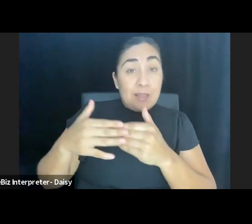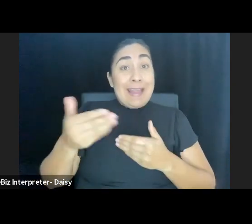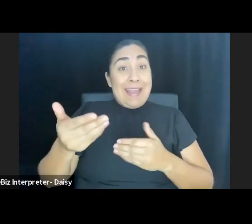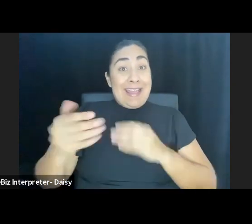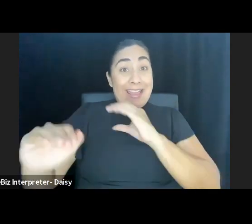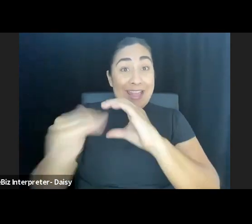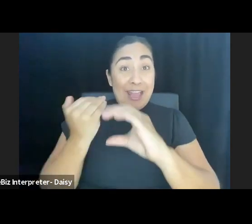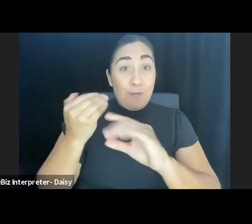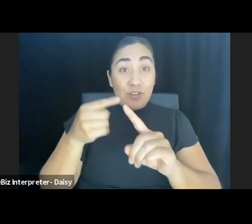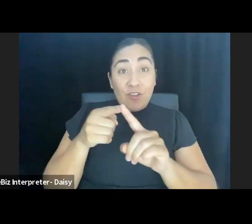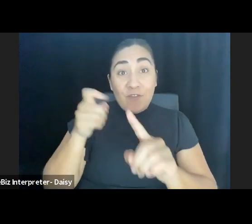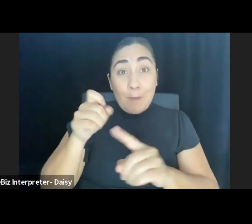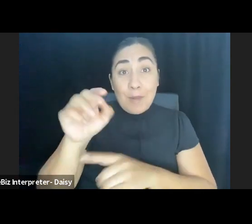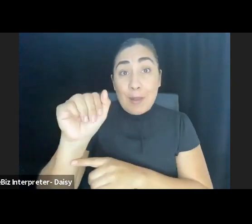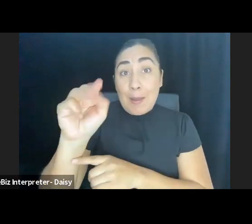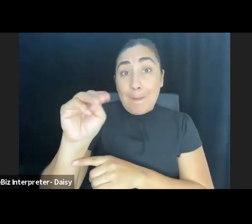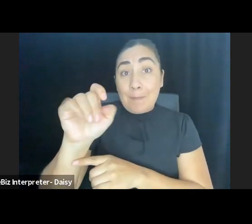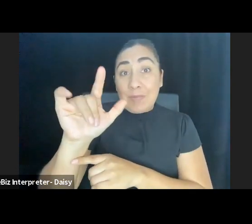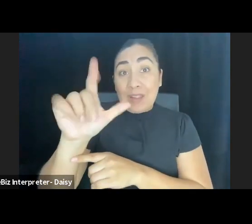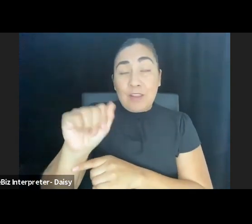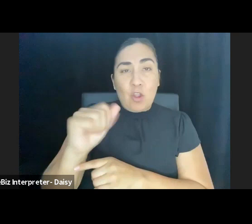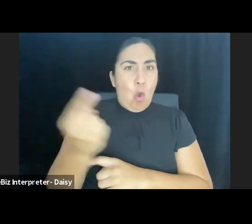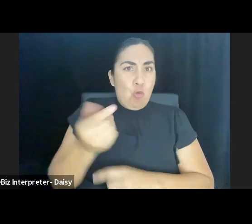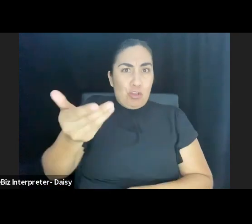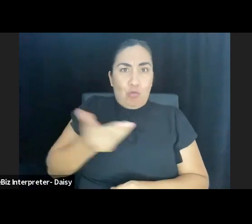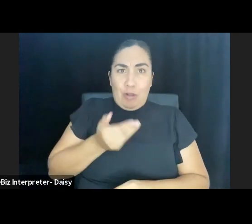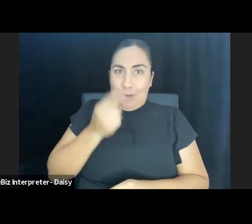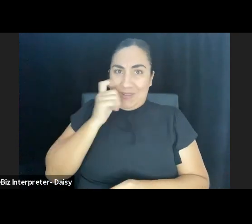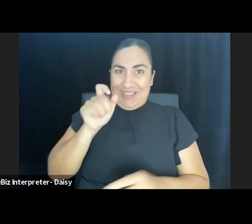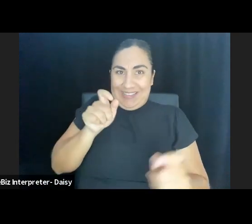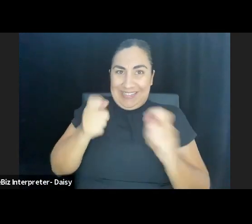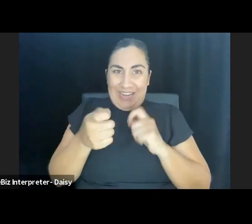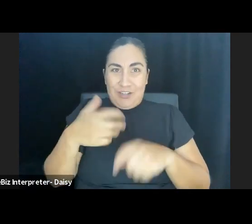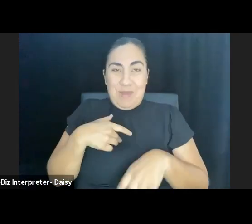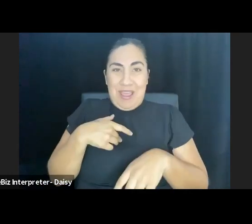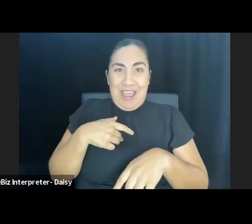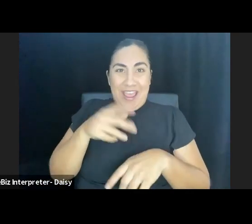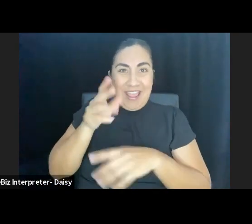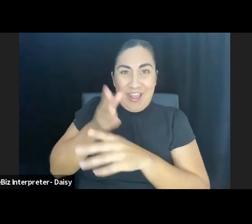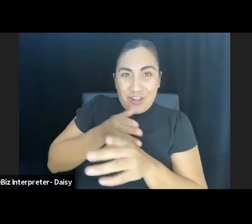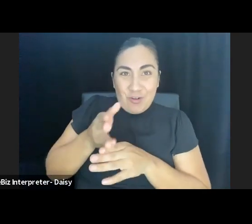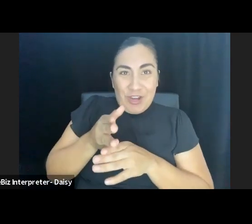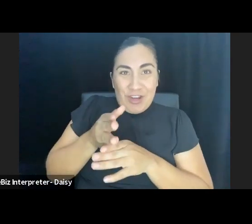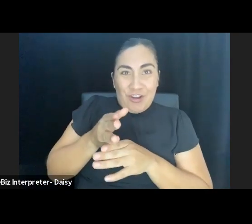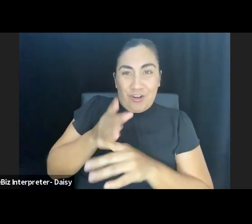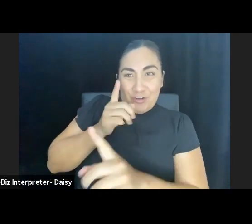as an email from her changed my career's trajectory. She informed me I was receiving a TCG Leadership U grant